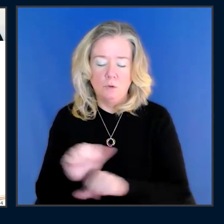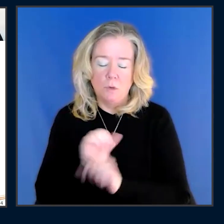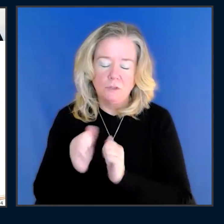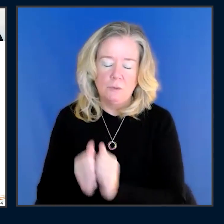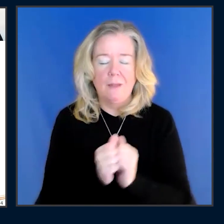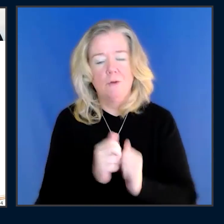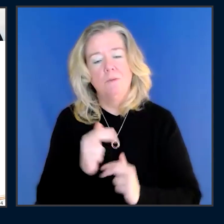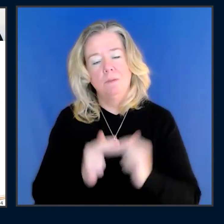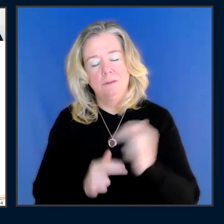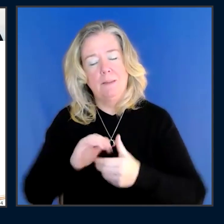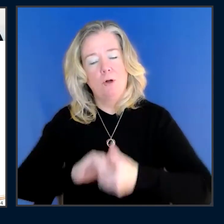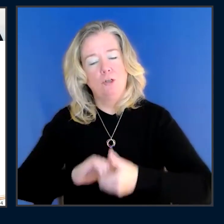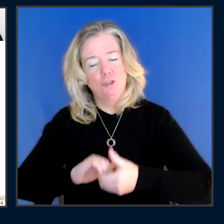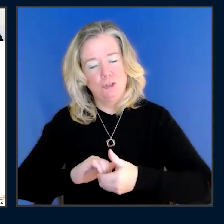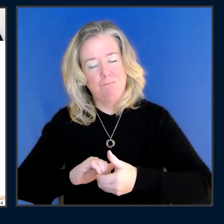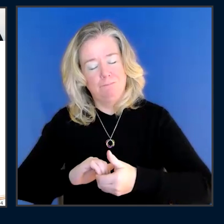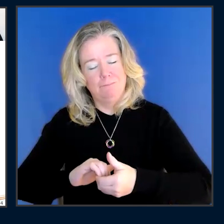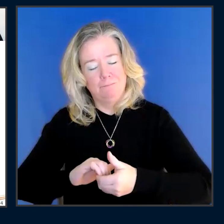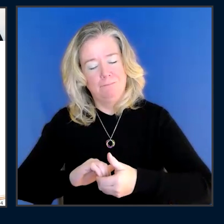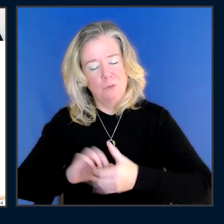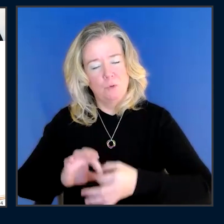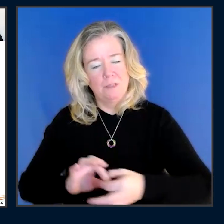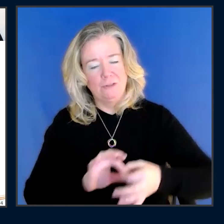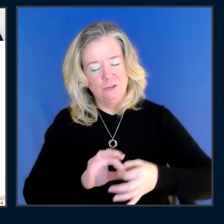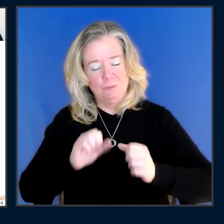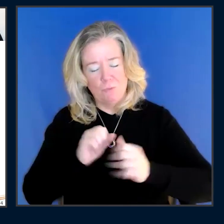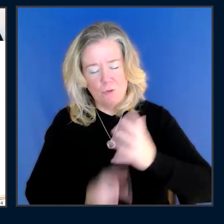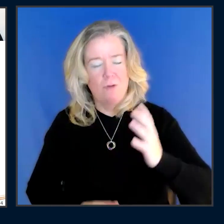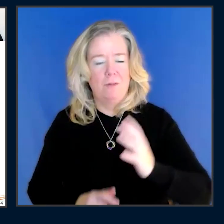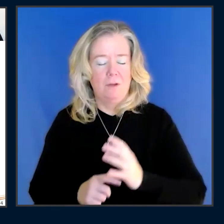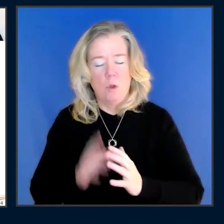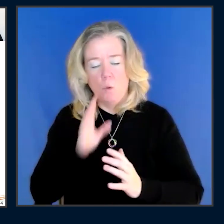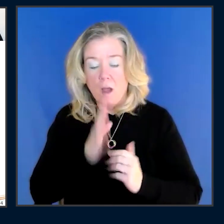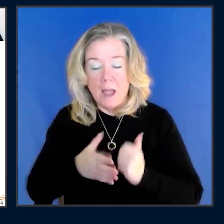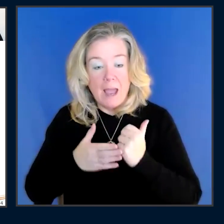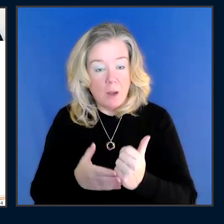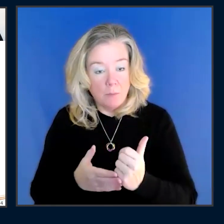to really work to build that partnership, that relationship, and all of those things